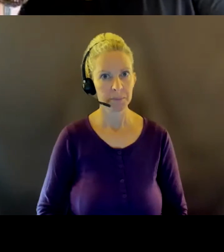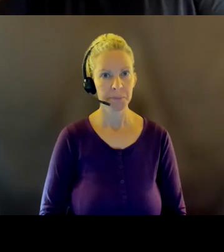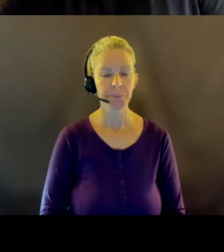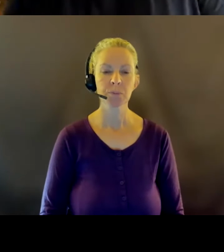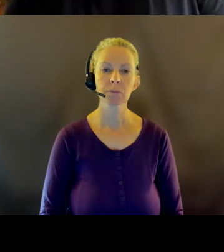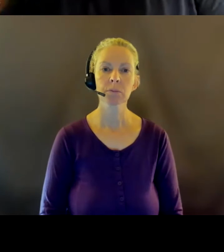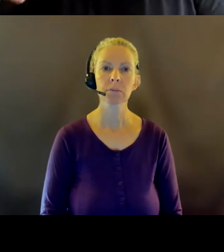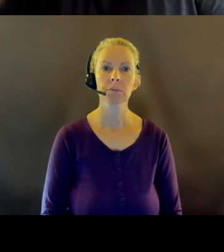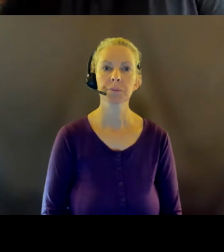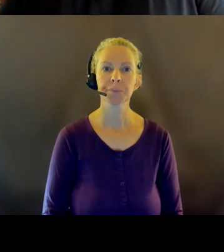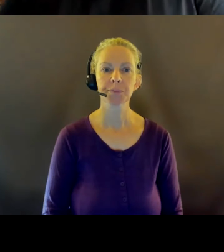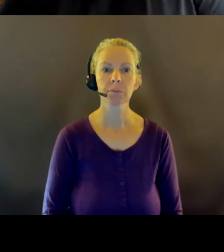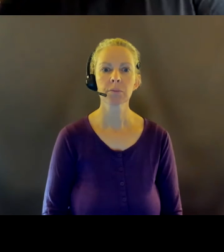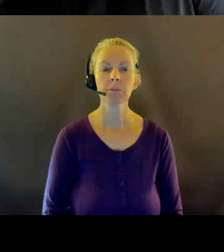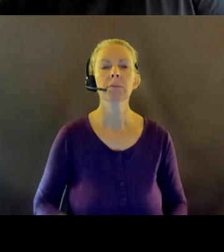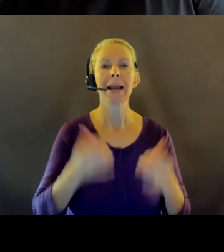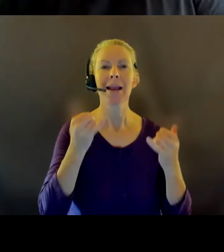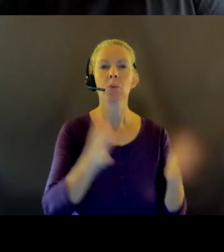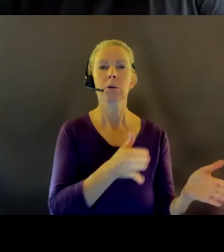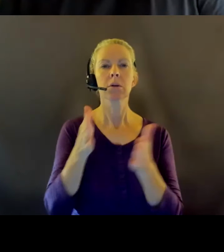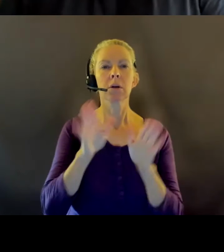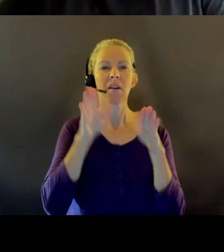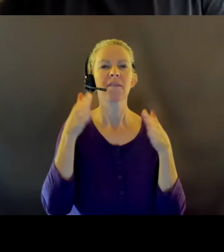In terms of money, people think why bother?